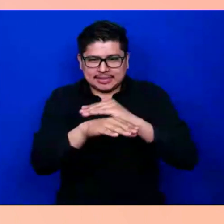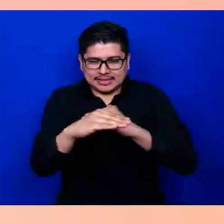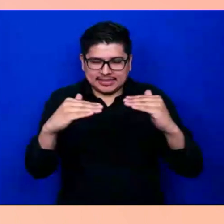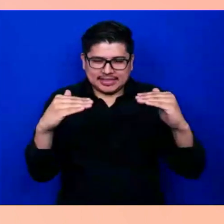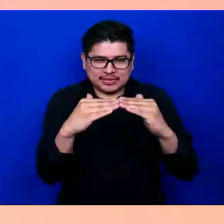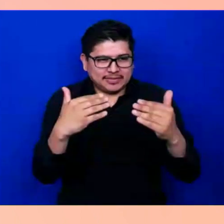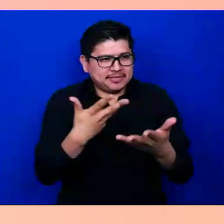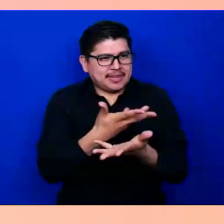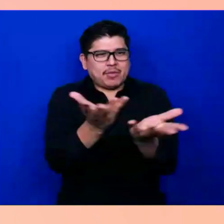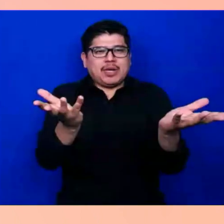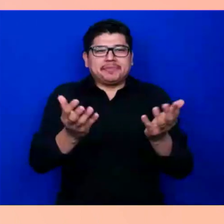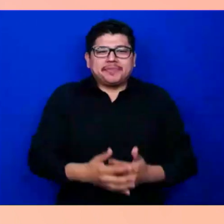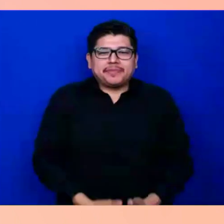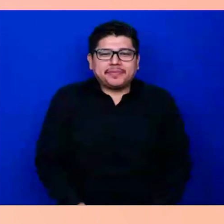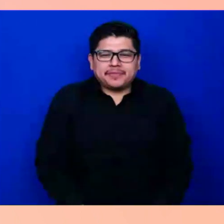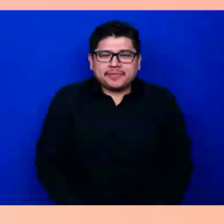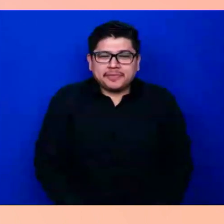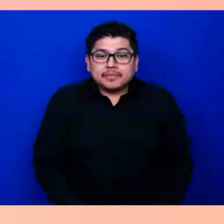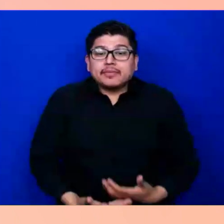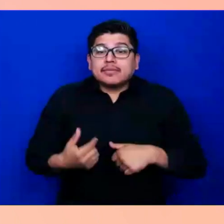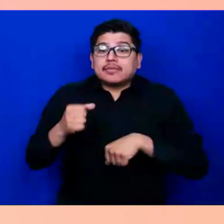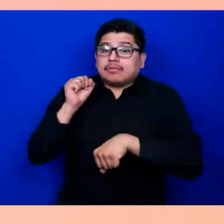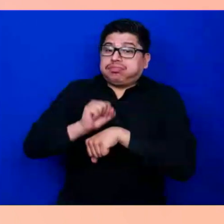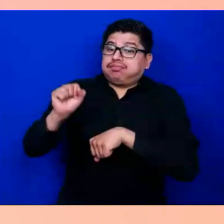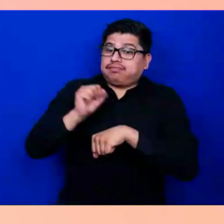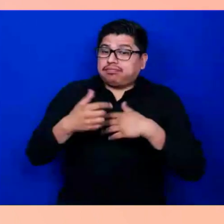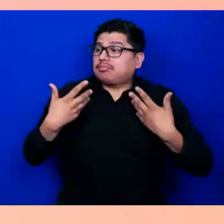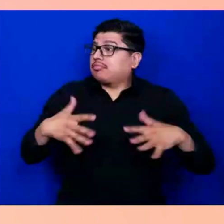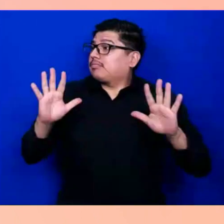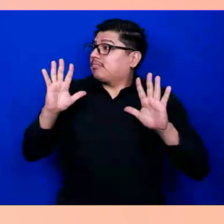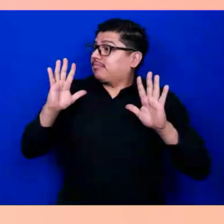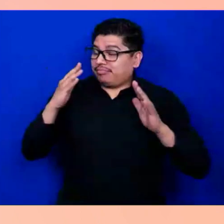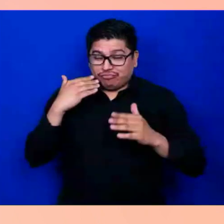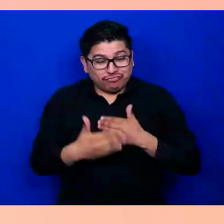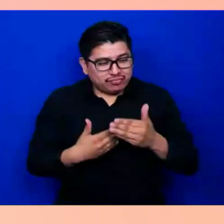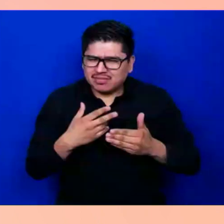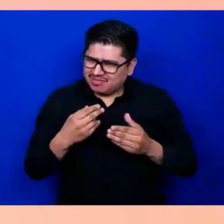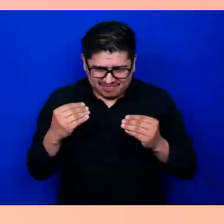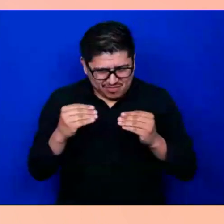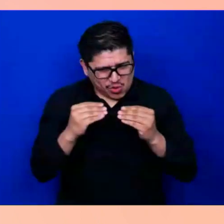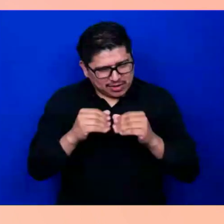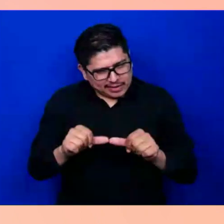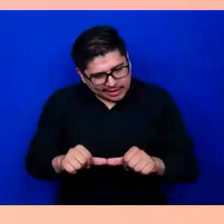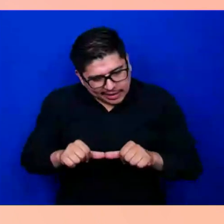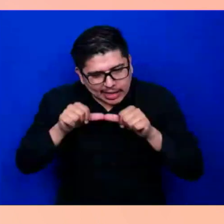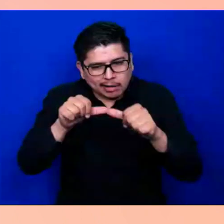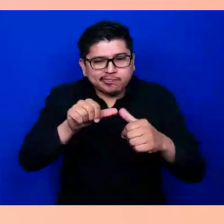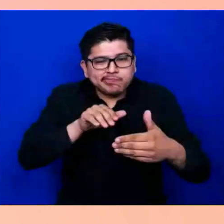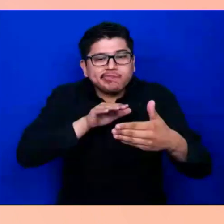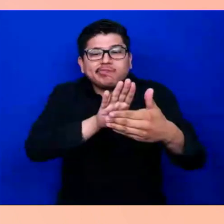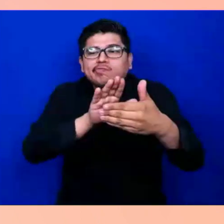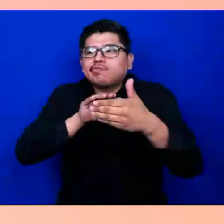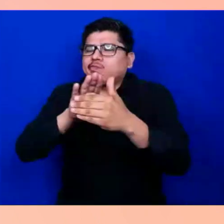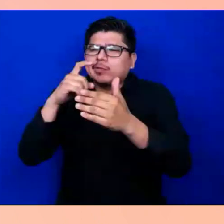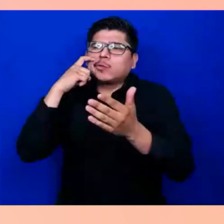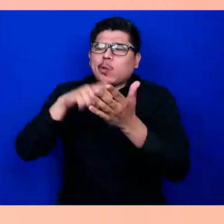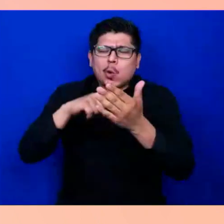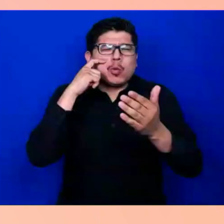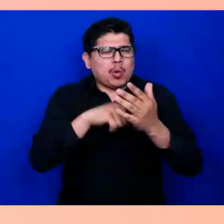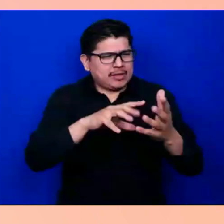People with disabilities continue to face inequities. Despite increases in labor participation rates in the US,